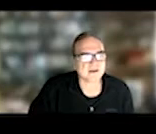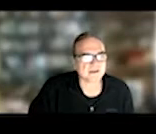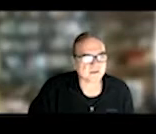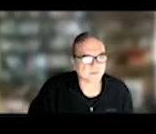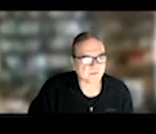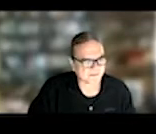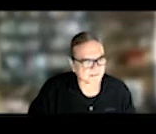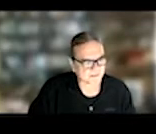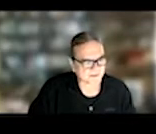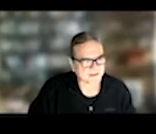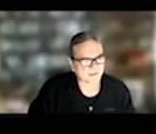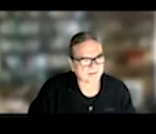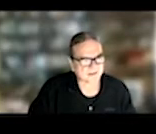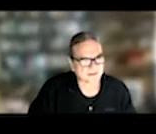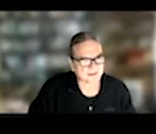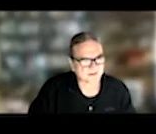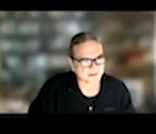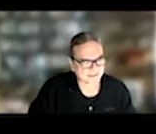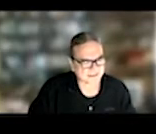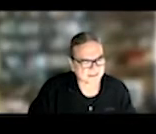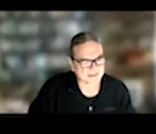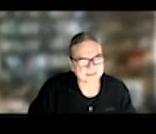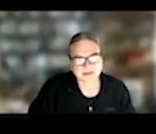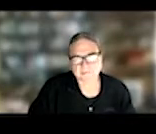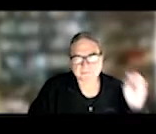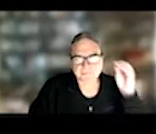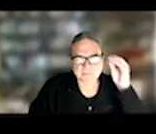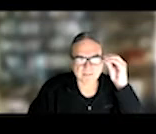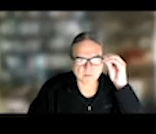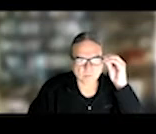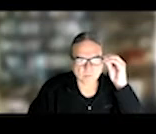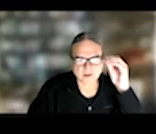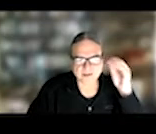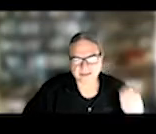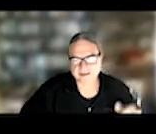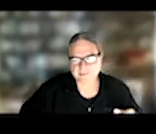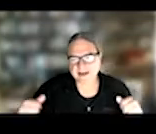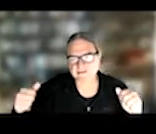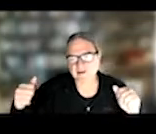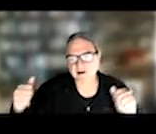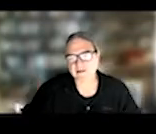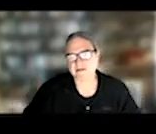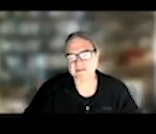So when we think about this we really need to understand um what is the impact of colonization